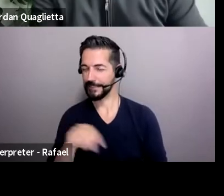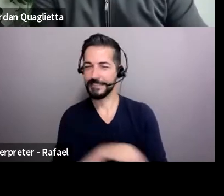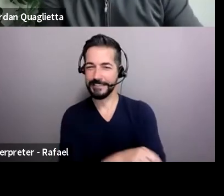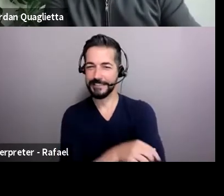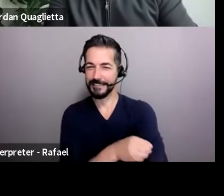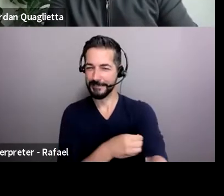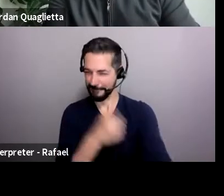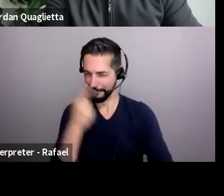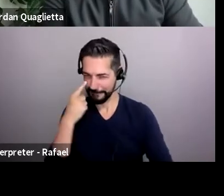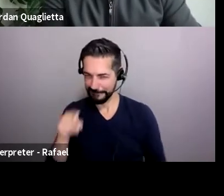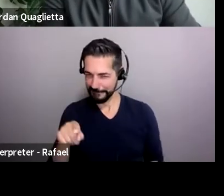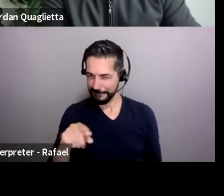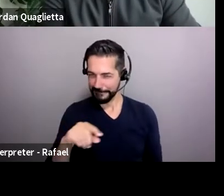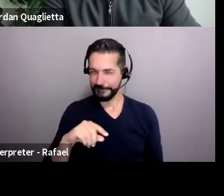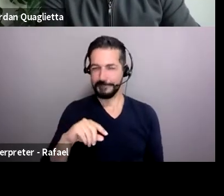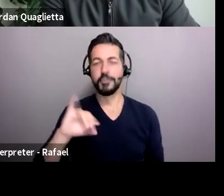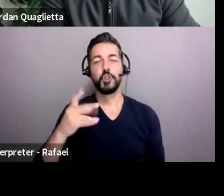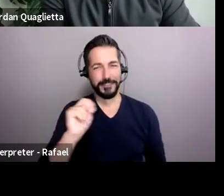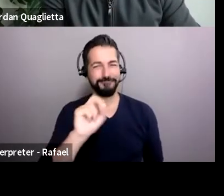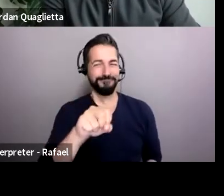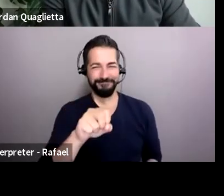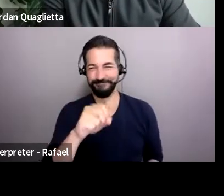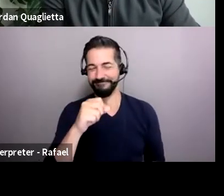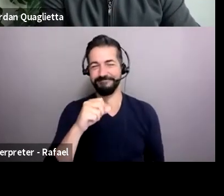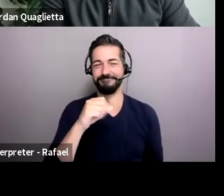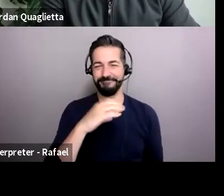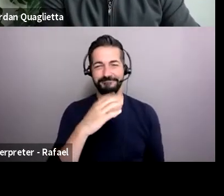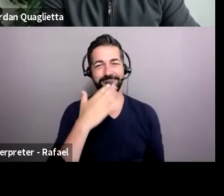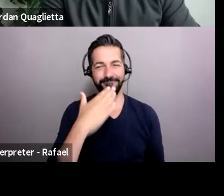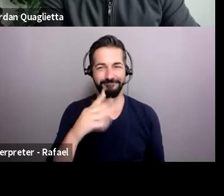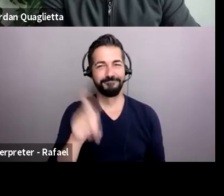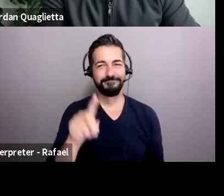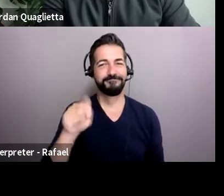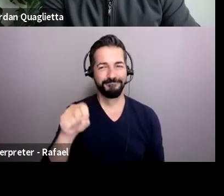Sorry. I think it's a really good question. You know, I think it really depends on the approach you want